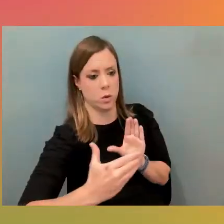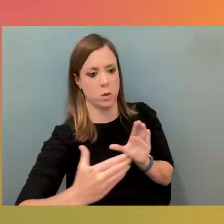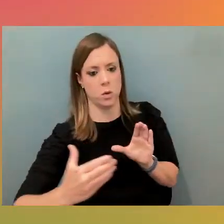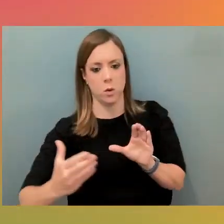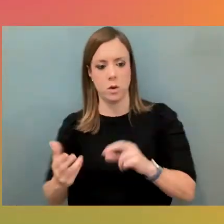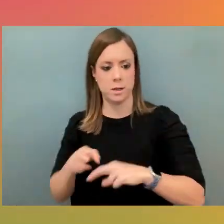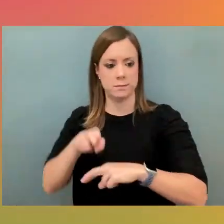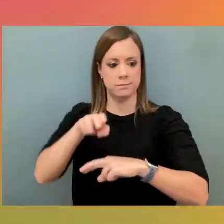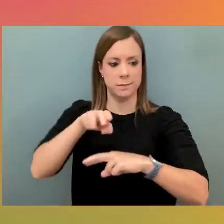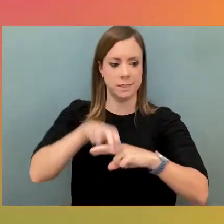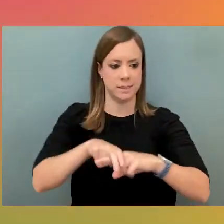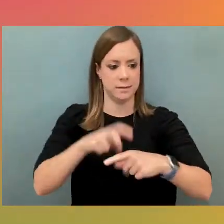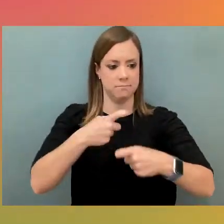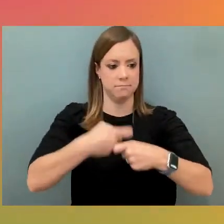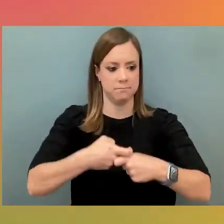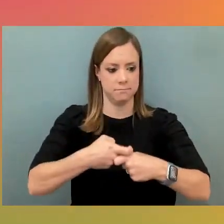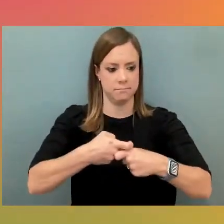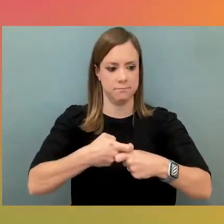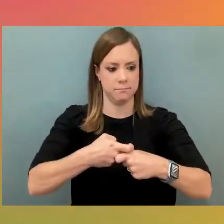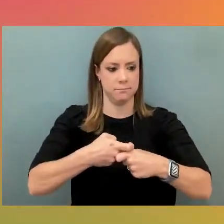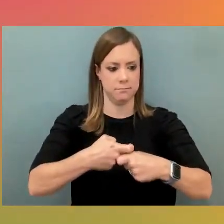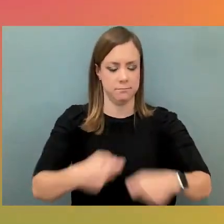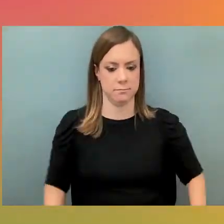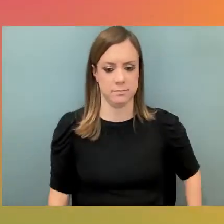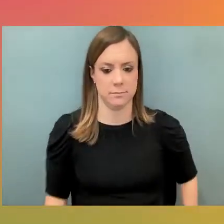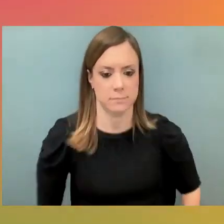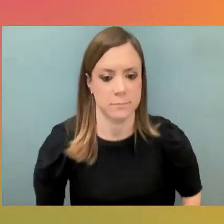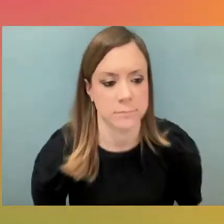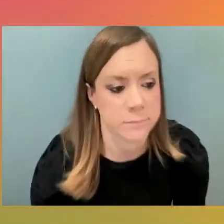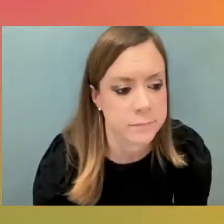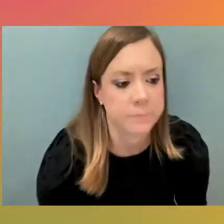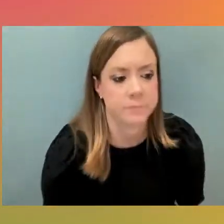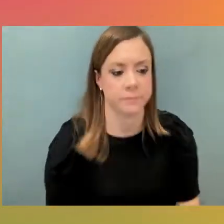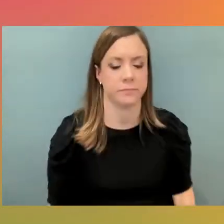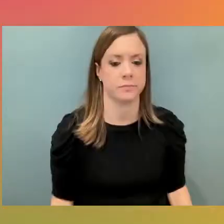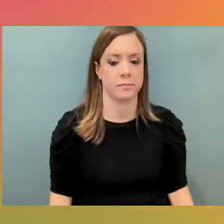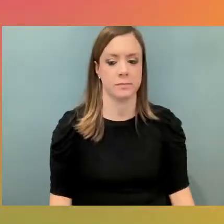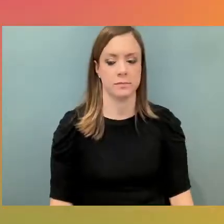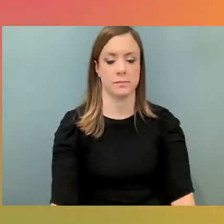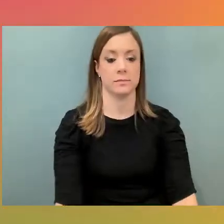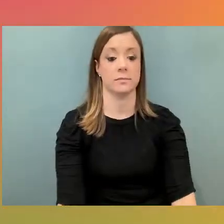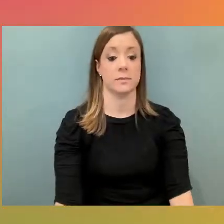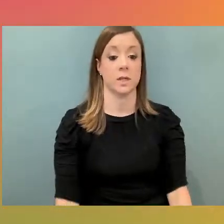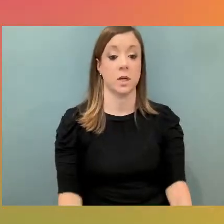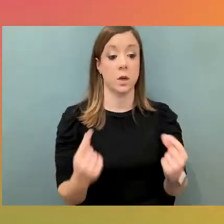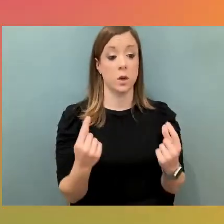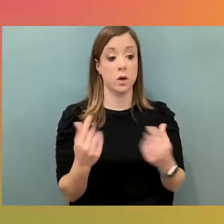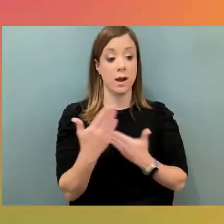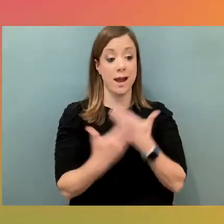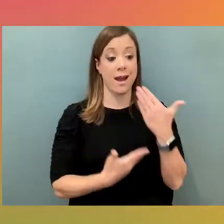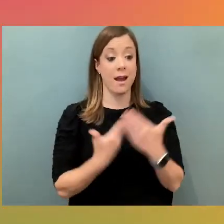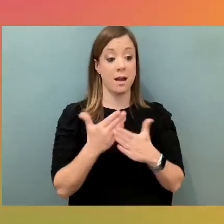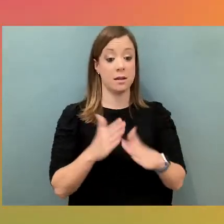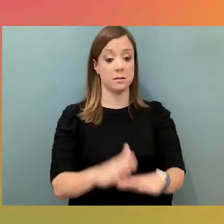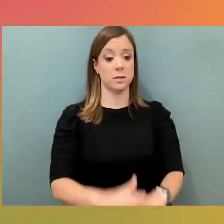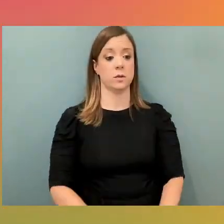AND COME TO SIT HOWEVER FEELS